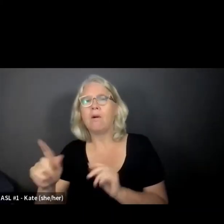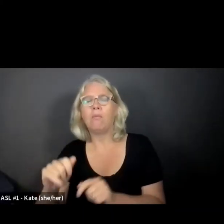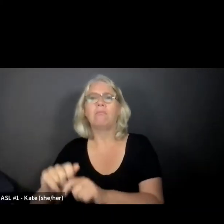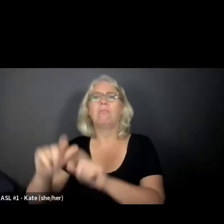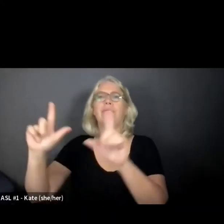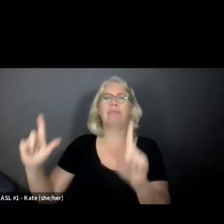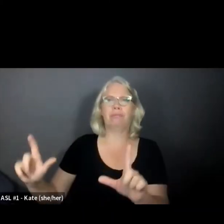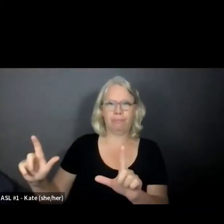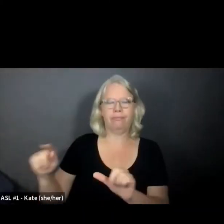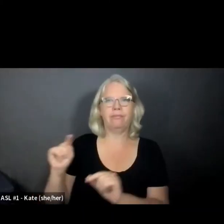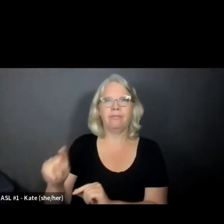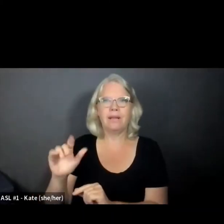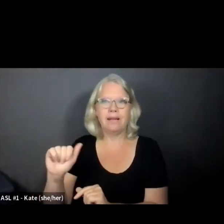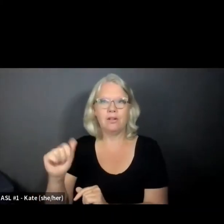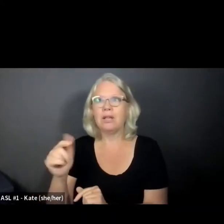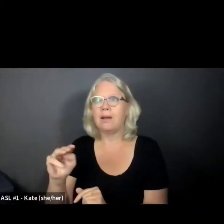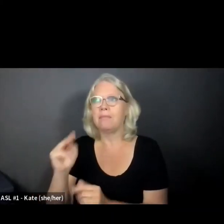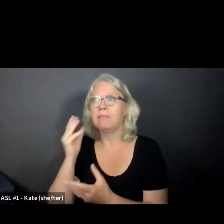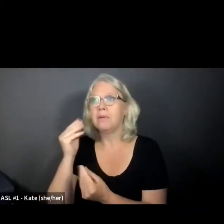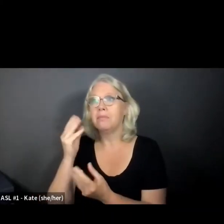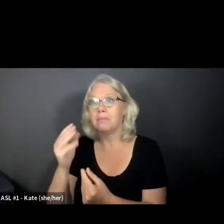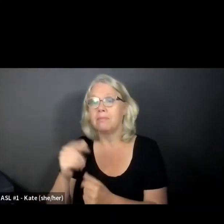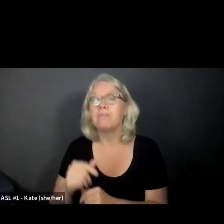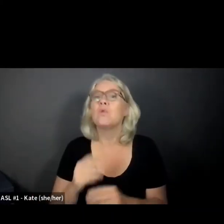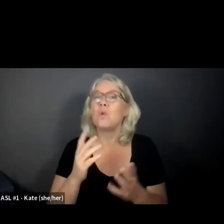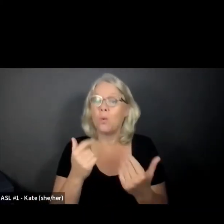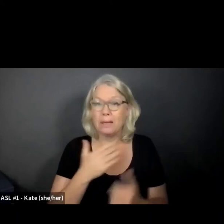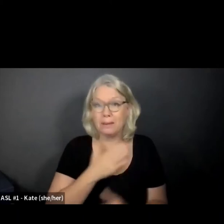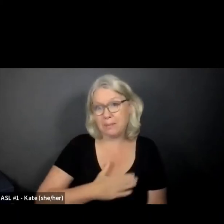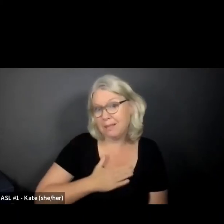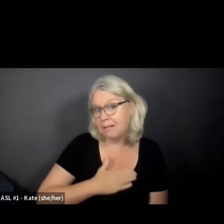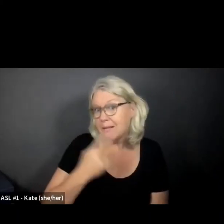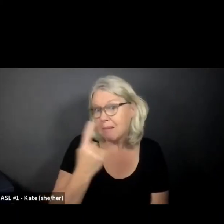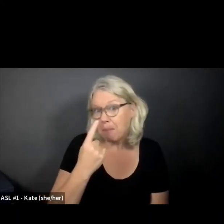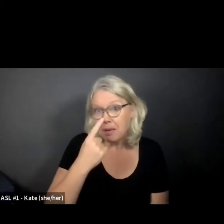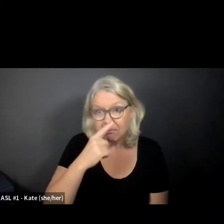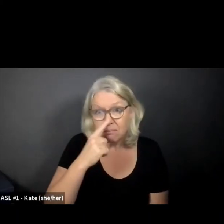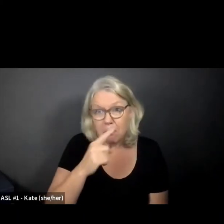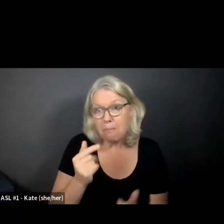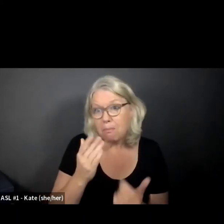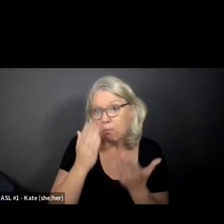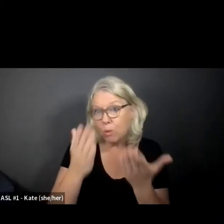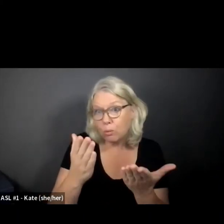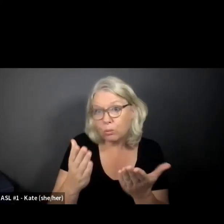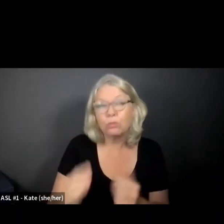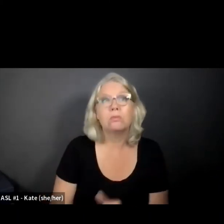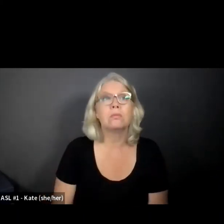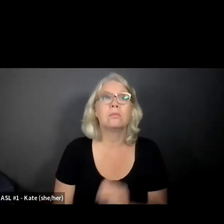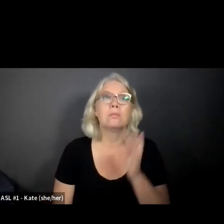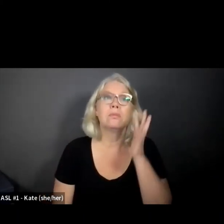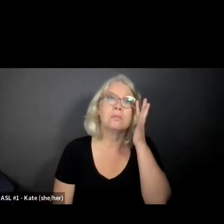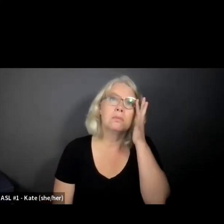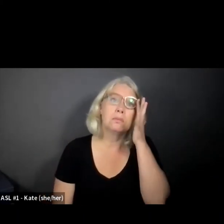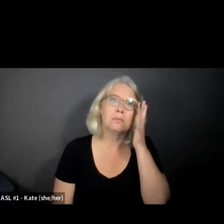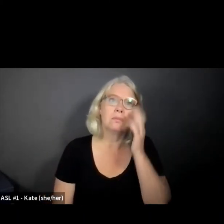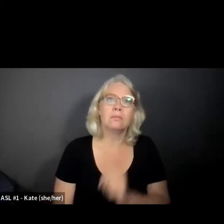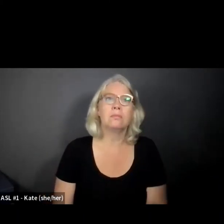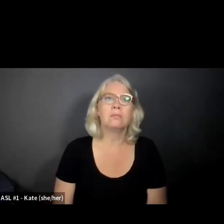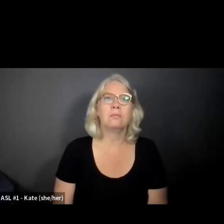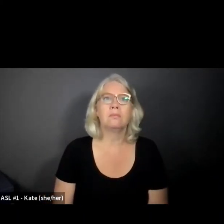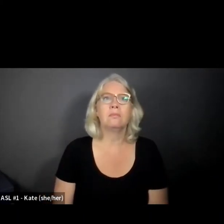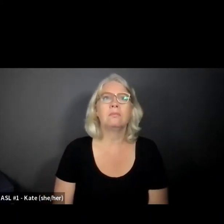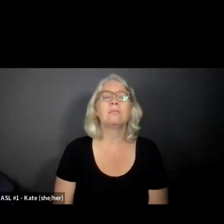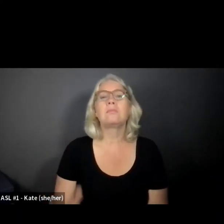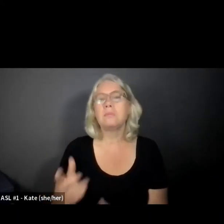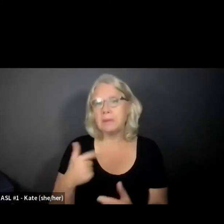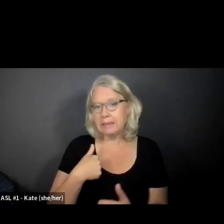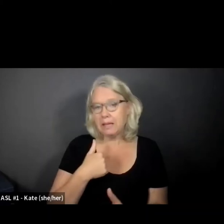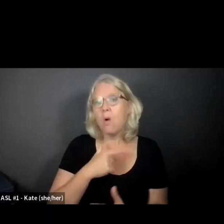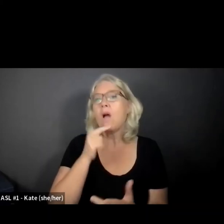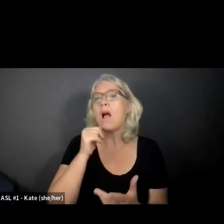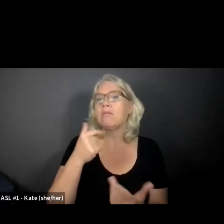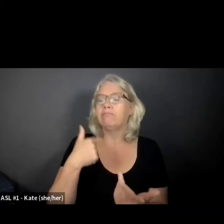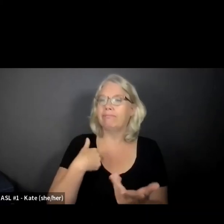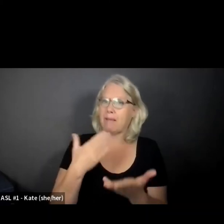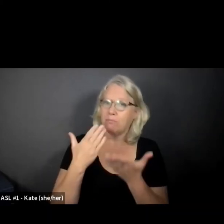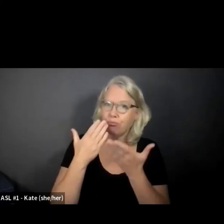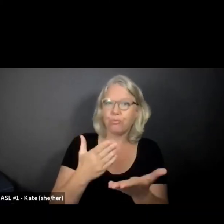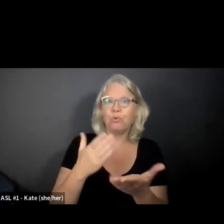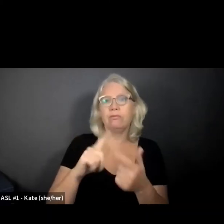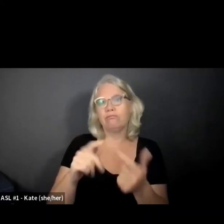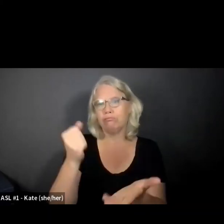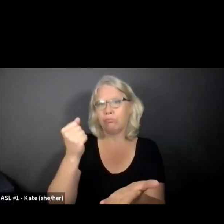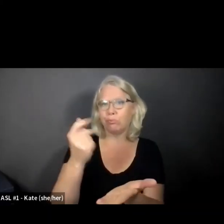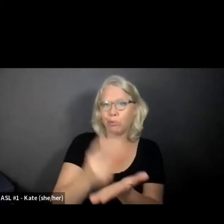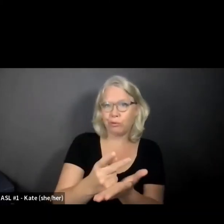CAN I PLEASE HAVE SOMEONE MAKE THE FOLLOWING MOTION TO APPROVE THE AGENDA FOR ARCH'S OCTOBER